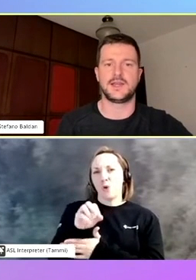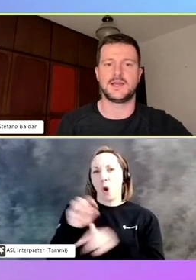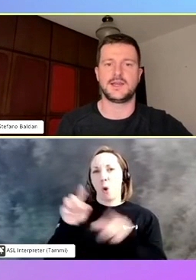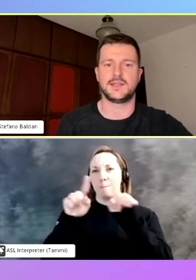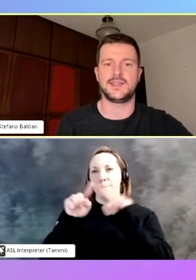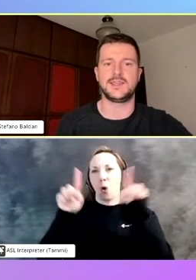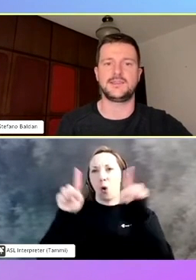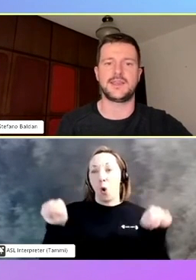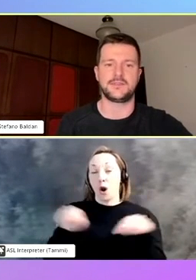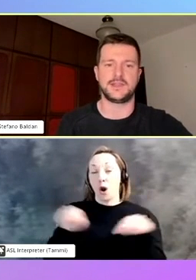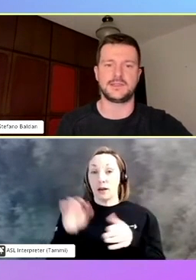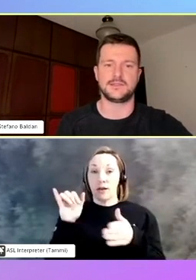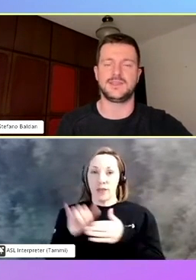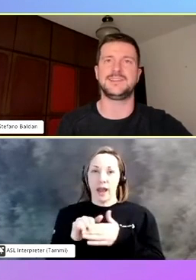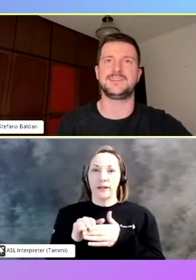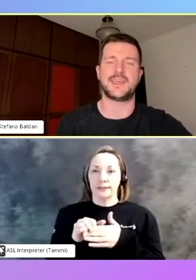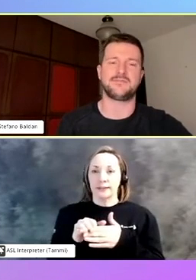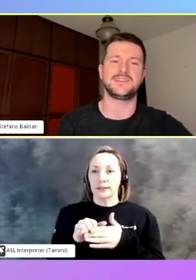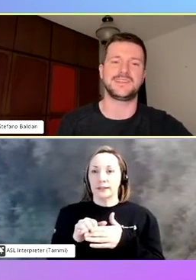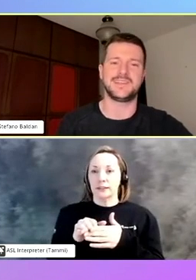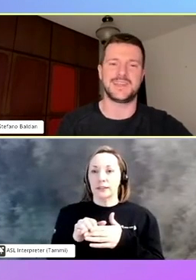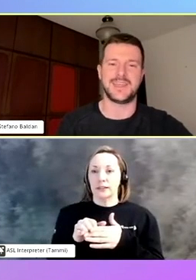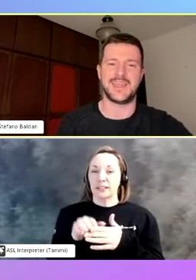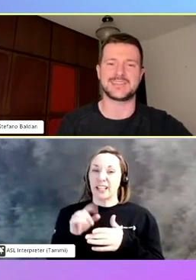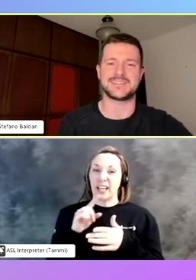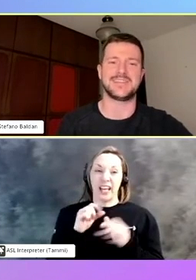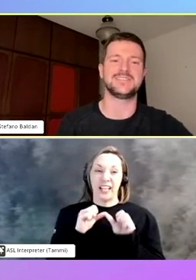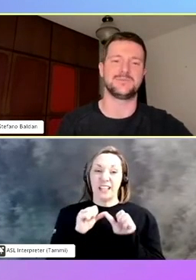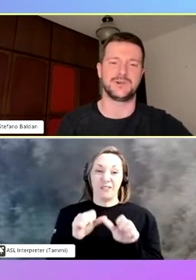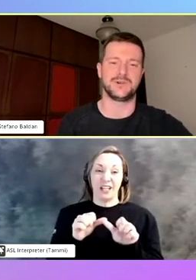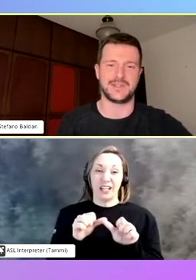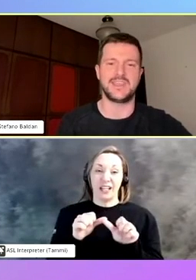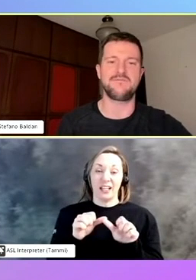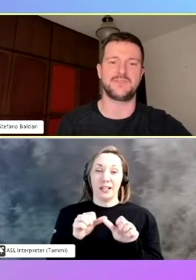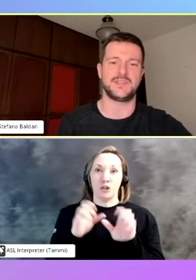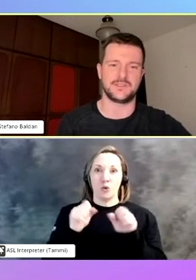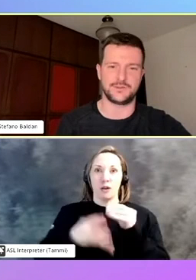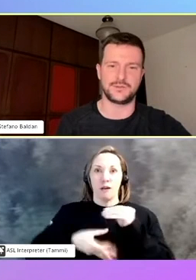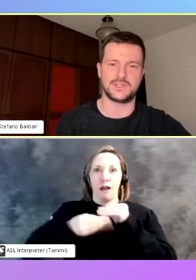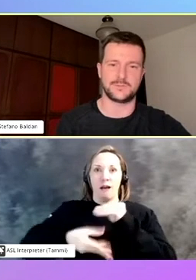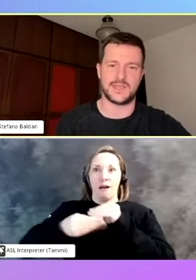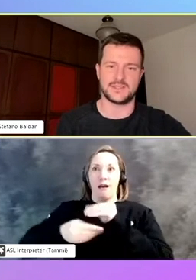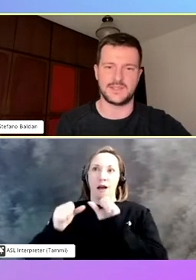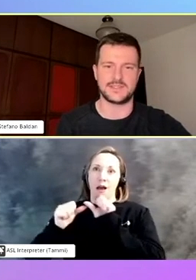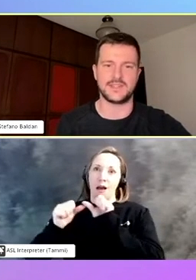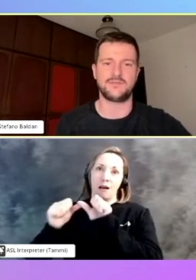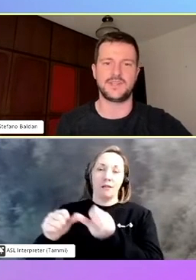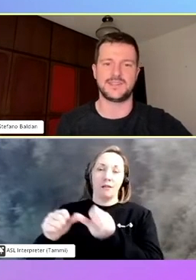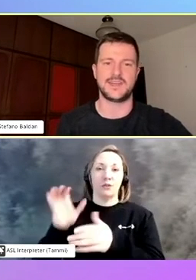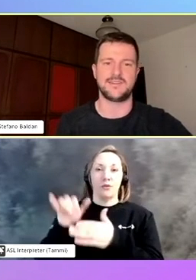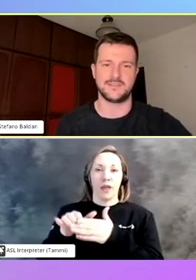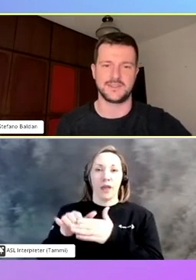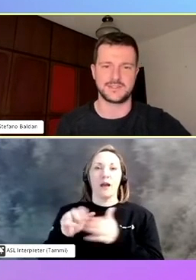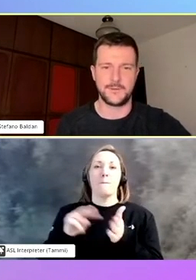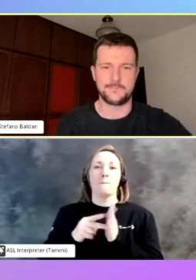that we face at Miro to make a collaboration accessible to everyone is one of the most difficult and exciting